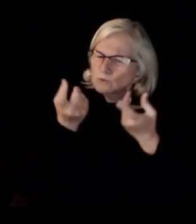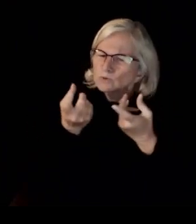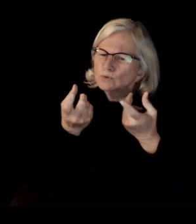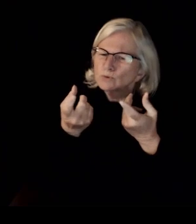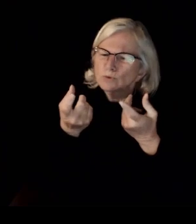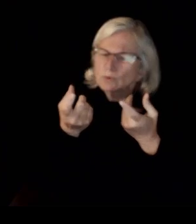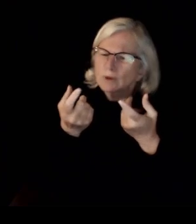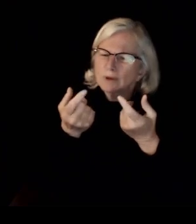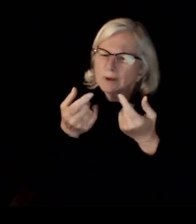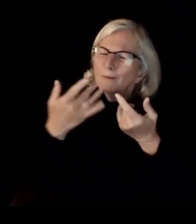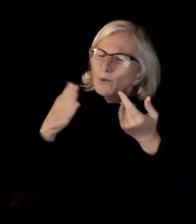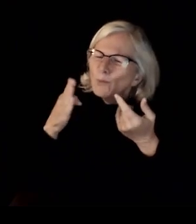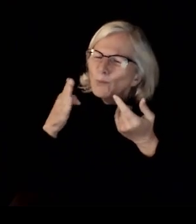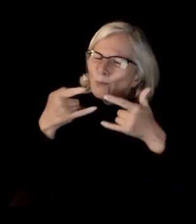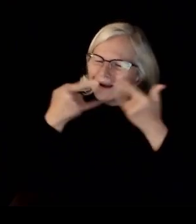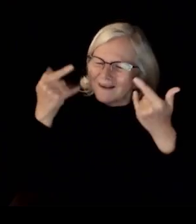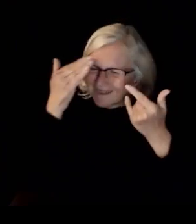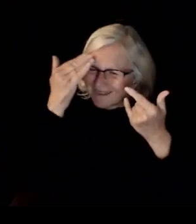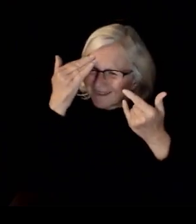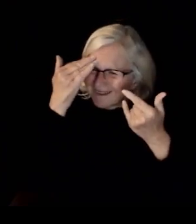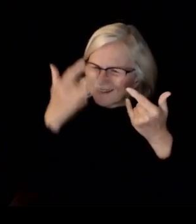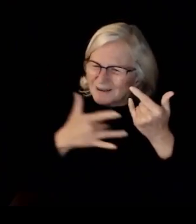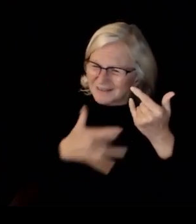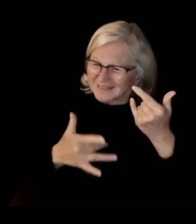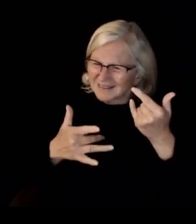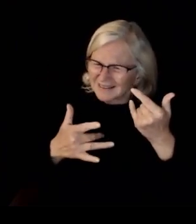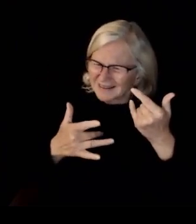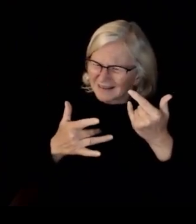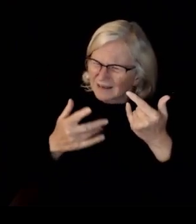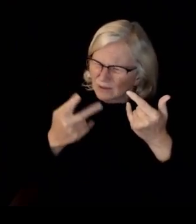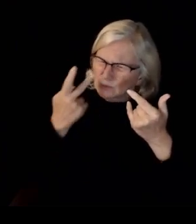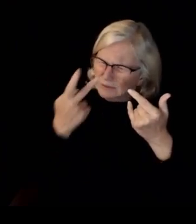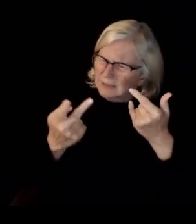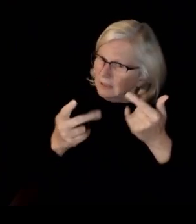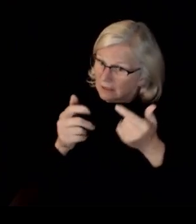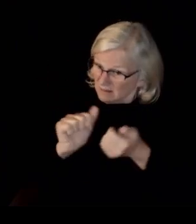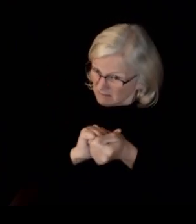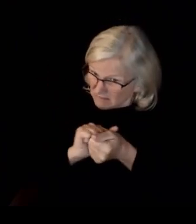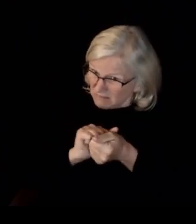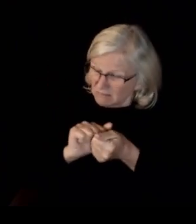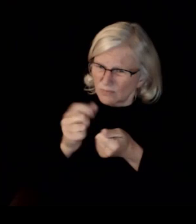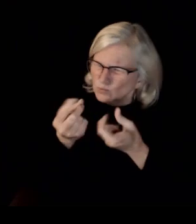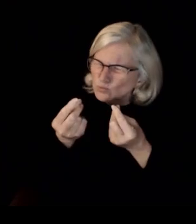Commissioner Malcolm: There i think is quite good guidance on what is a quality mask and